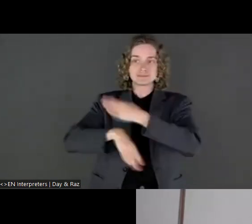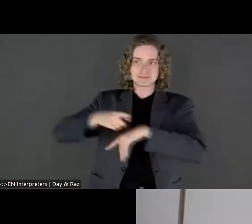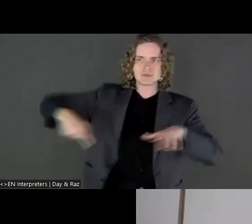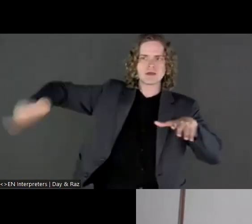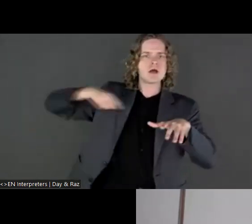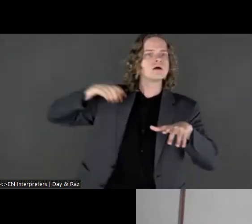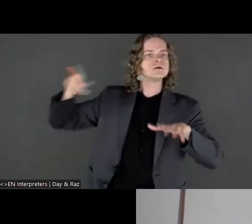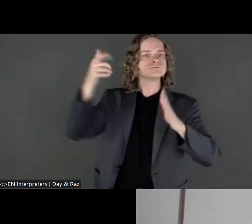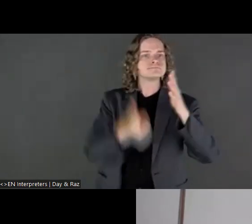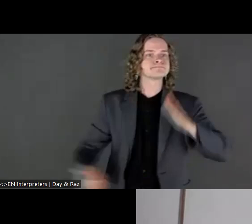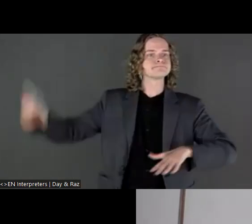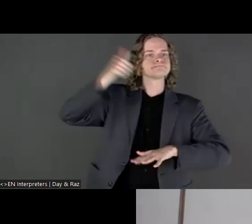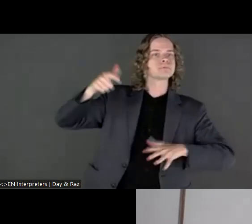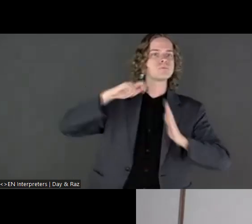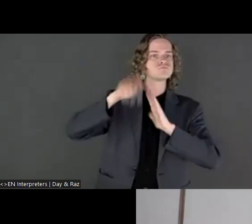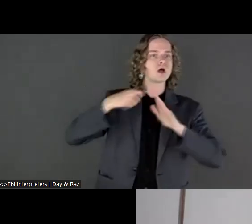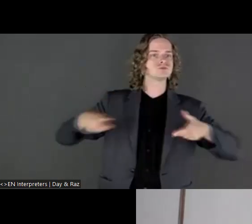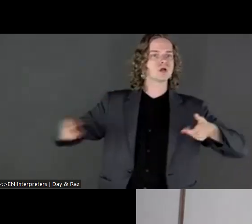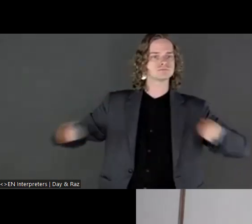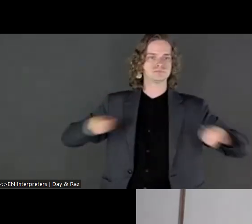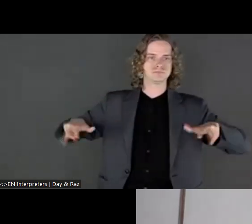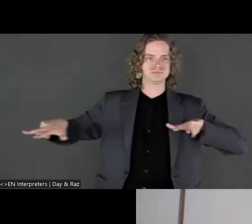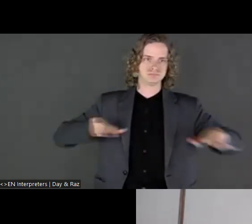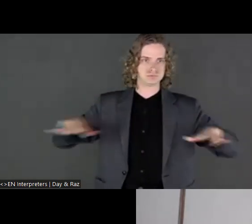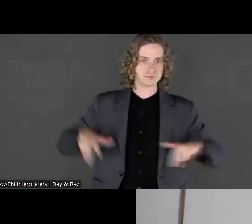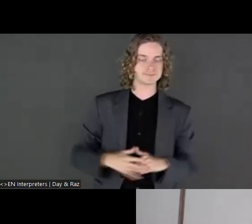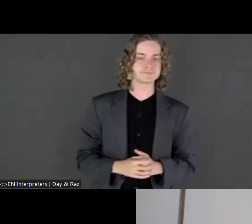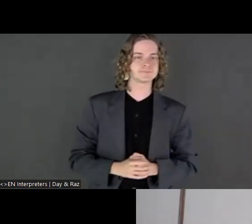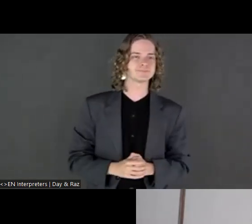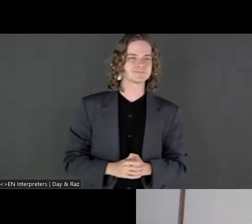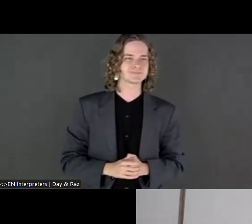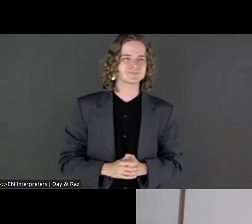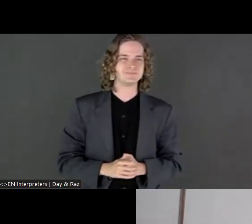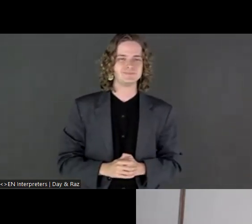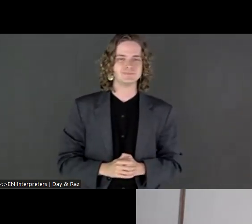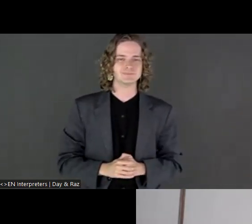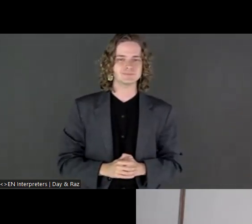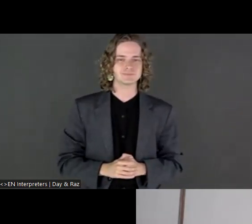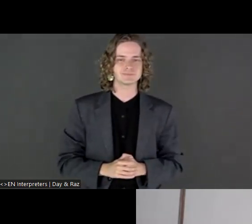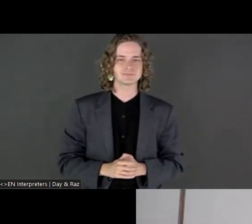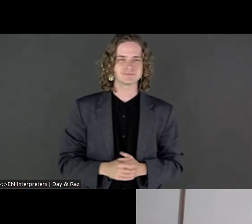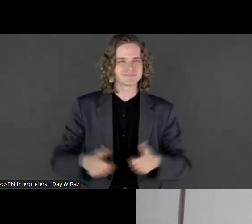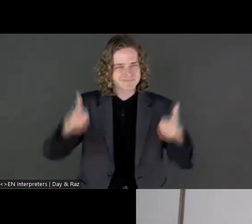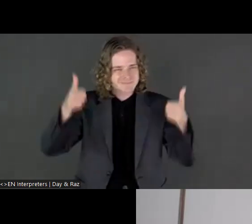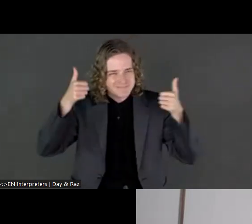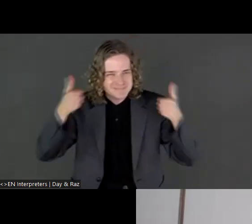Doug Pragnya. Good morning, everybody. I'm representing the National Assembly of the people with